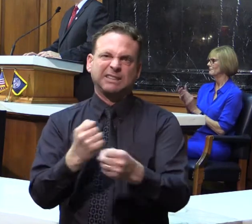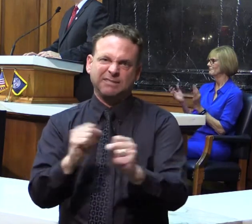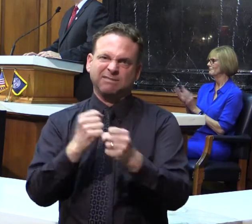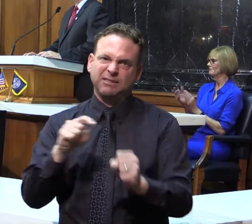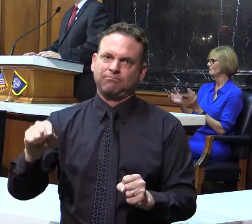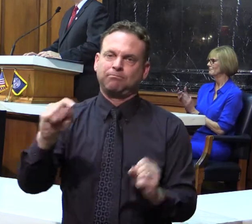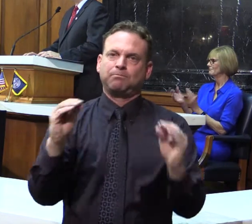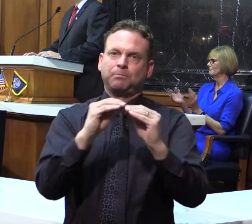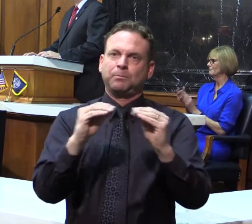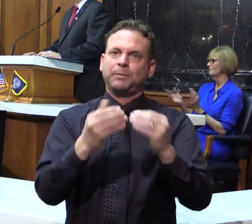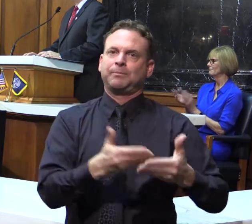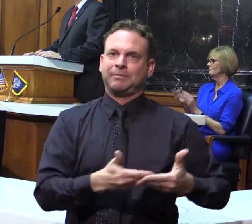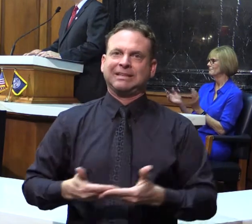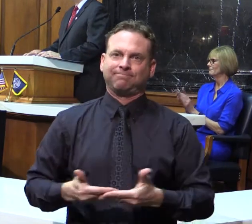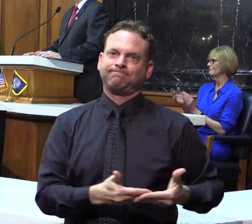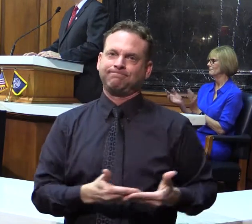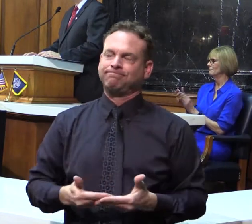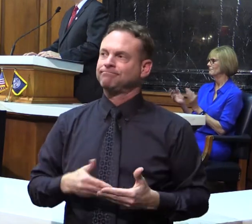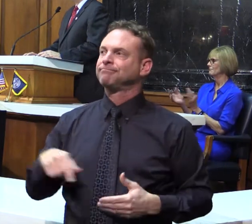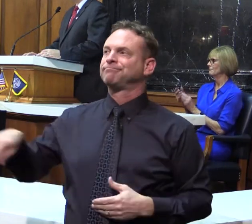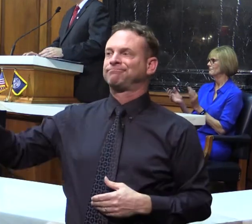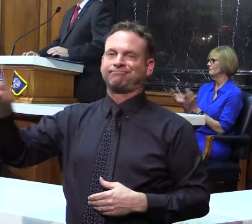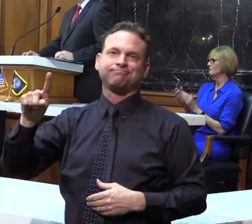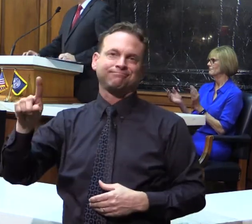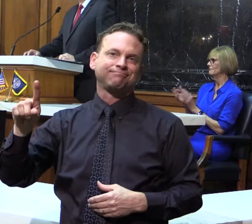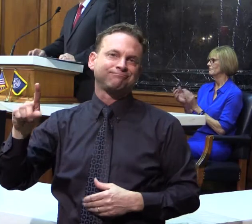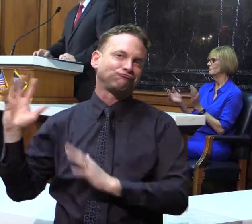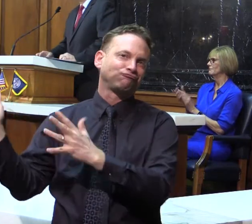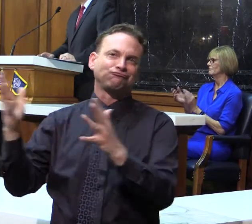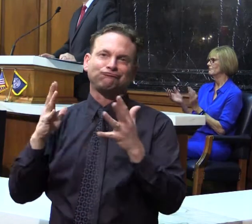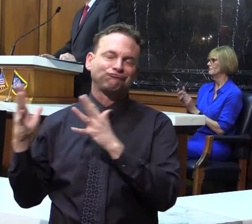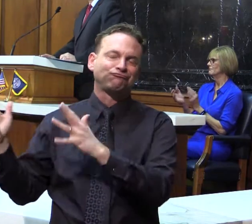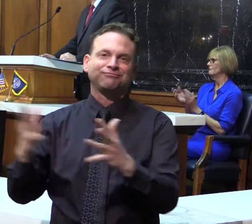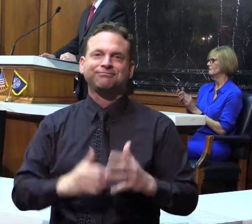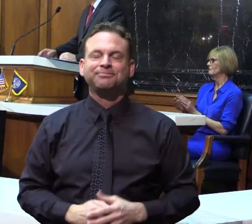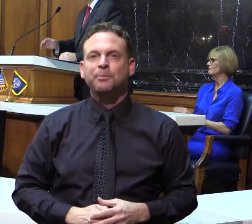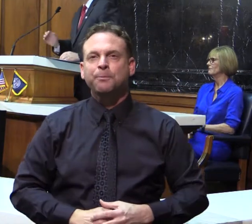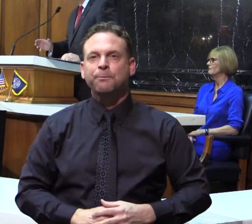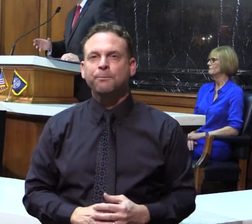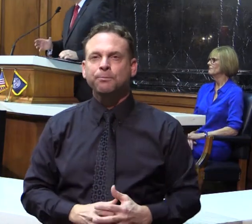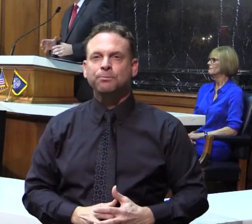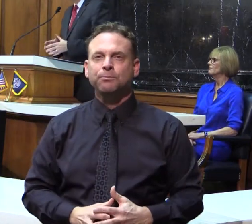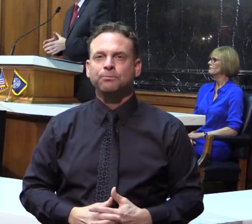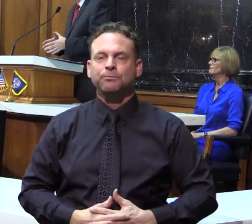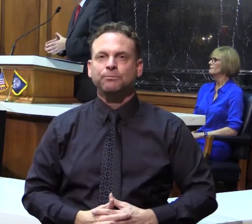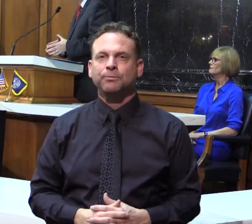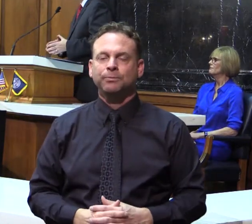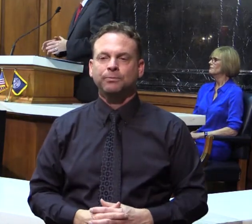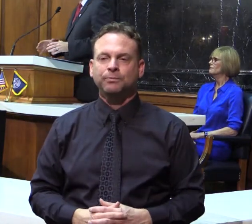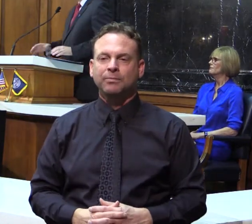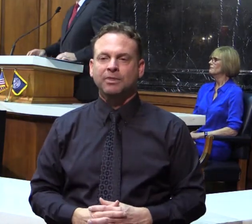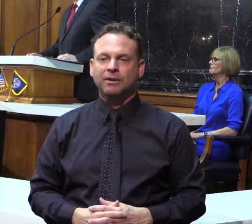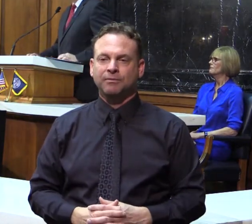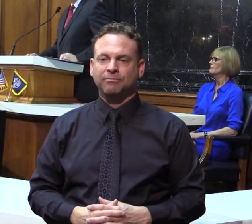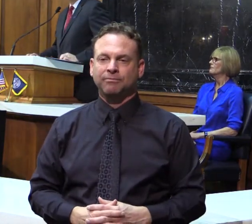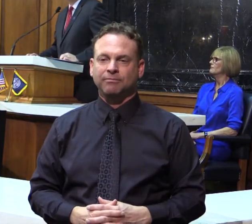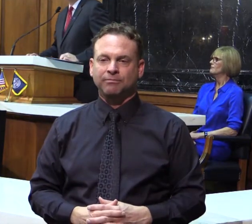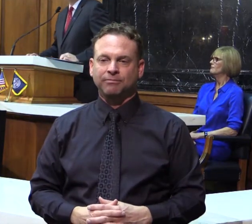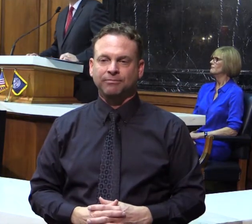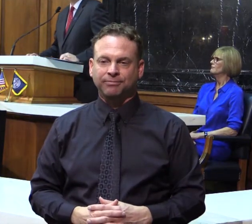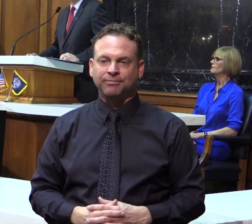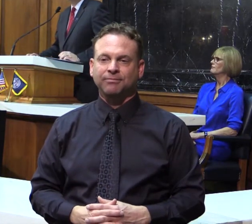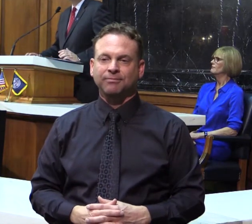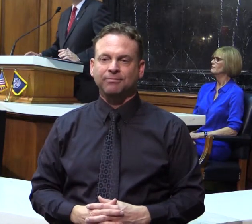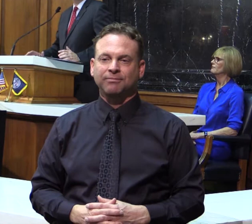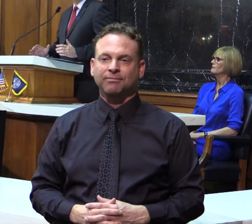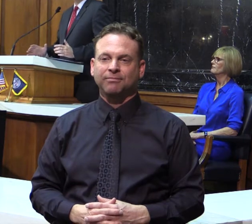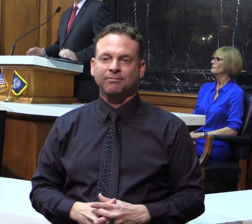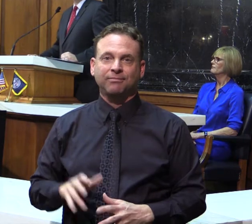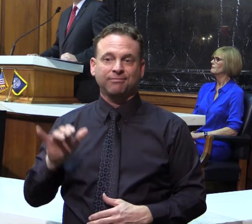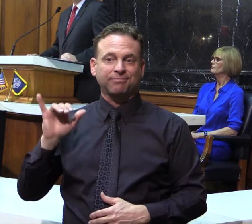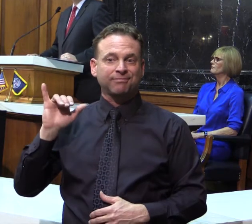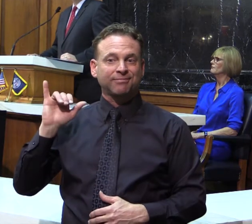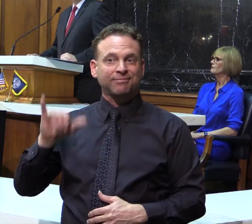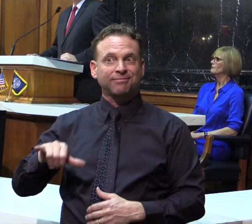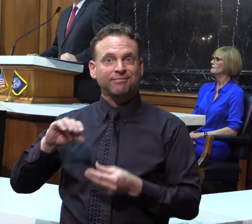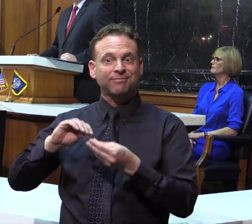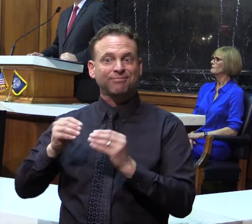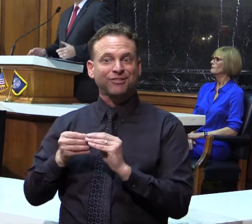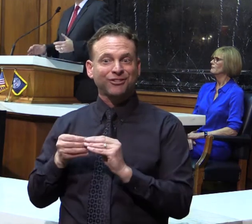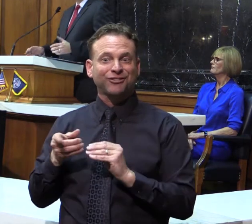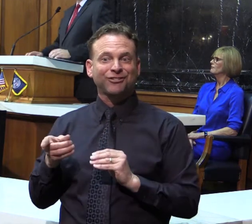Our infant mortality rate is a direct lens into the overall health of Hoosiers, so leading